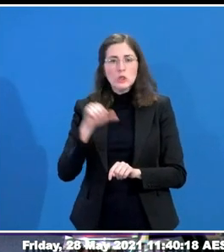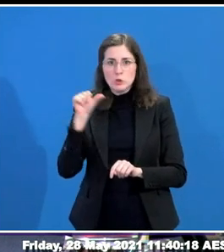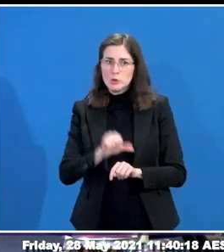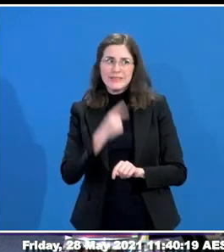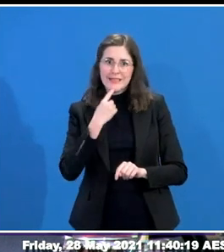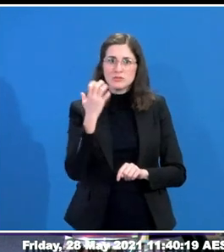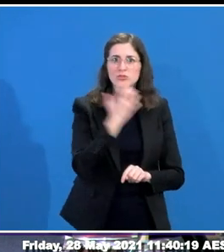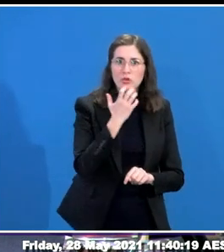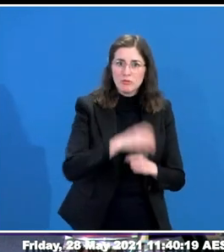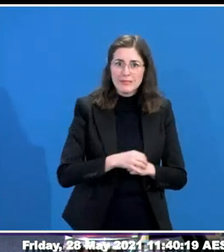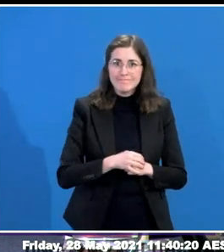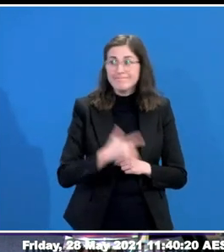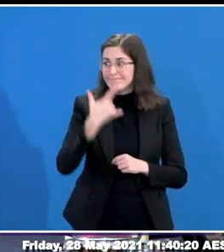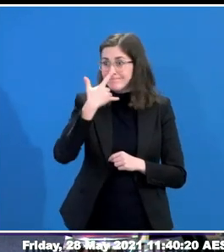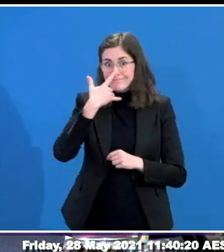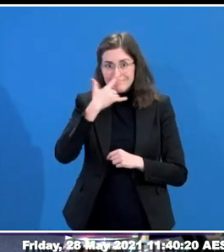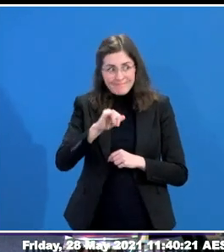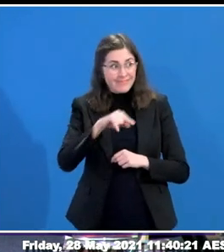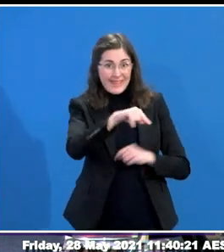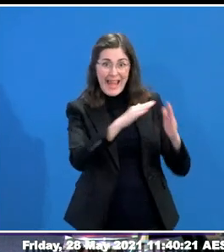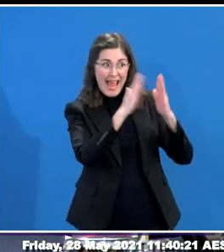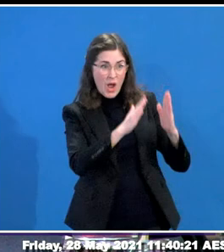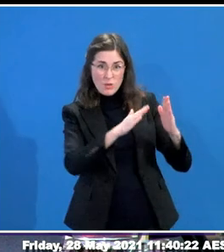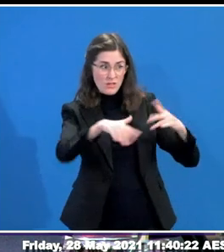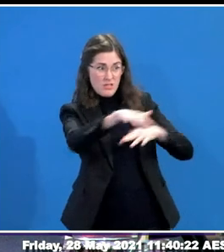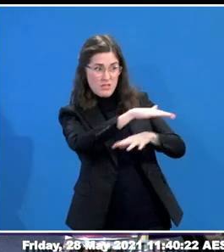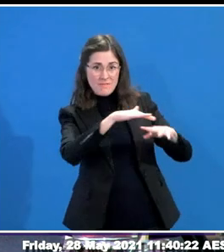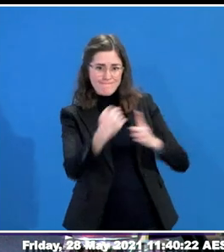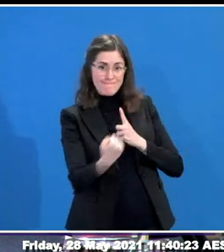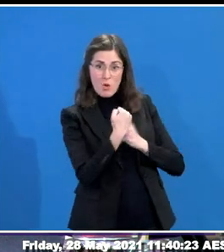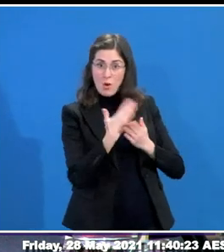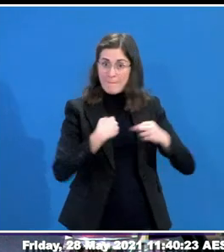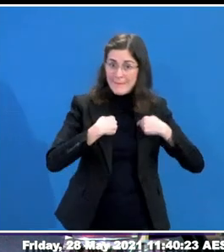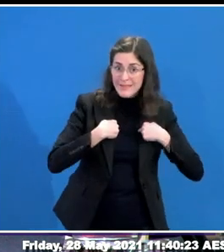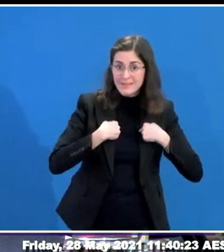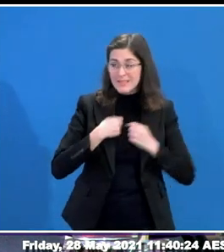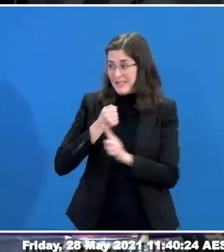impacted myself, our team, and hopefully will have benefits for all people in the future.